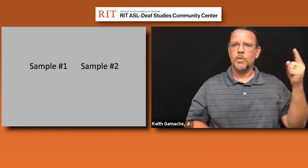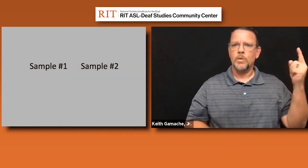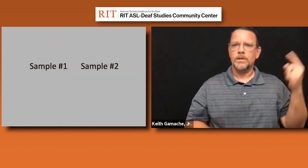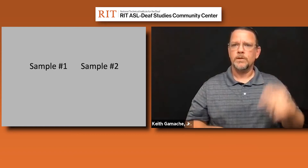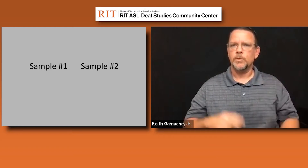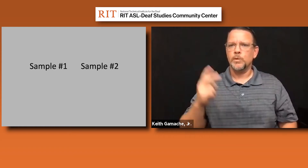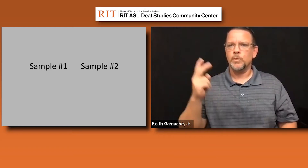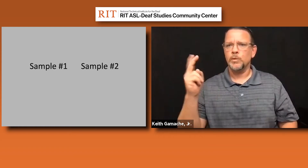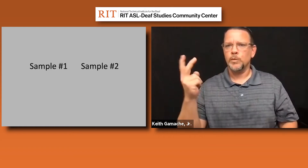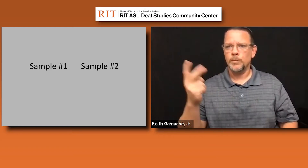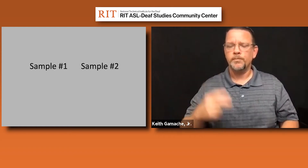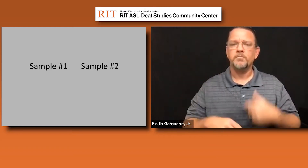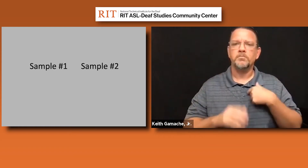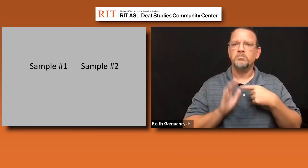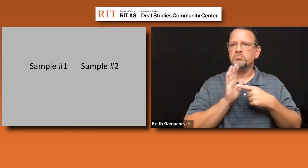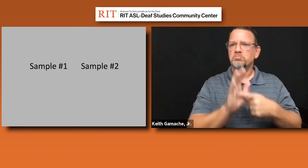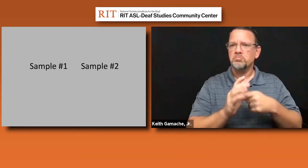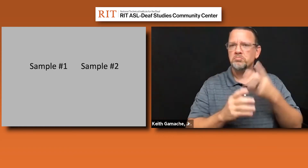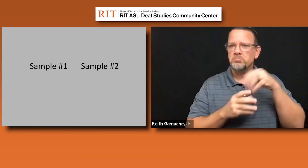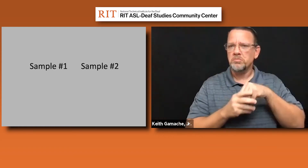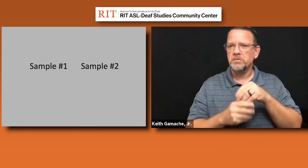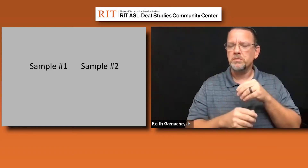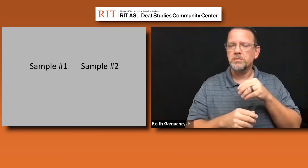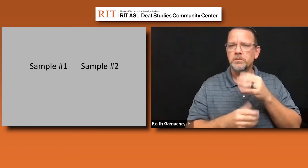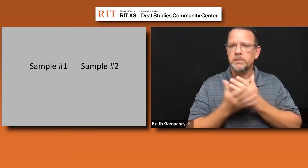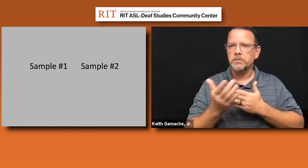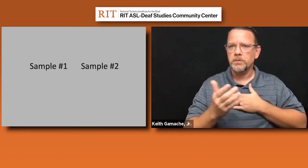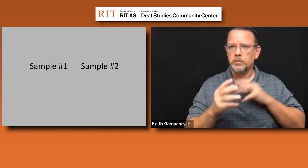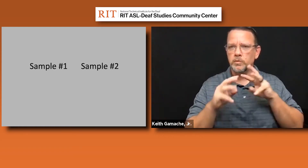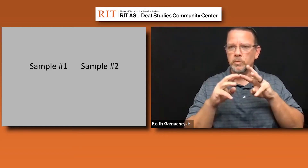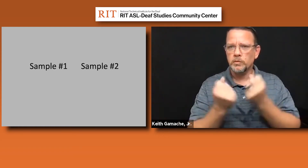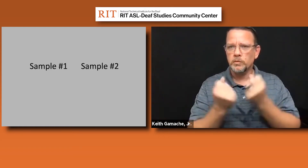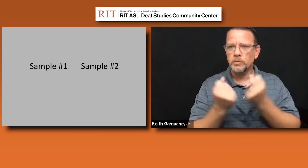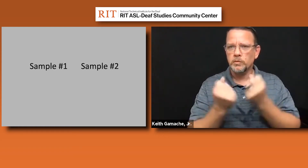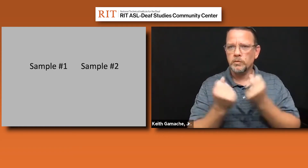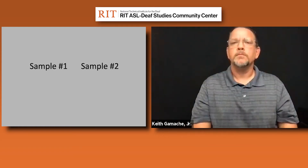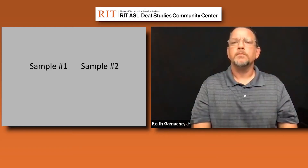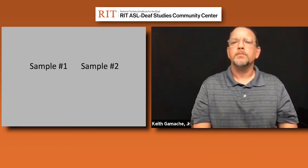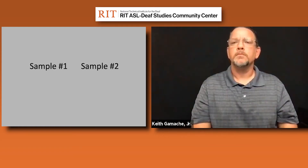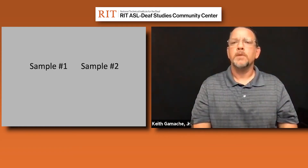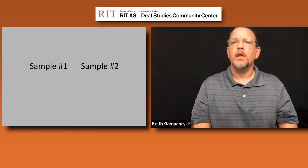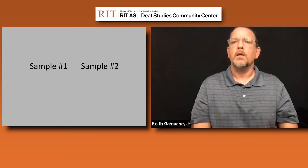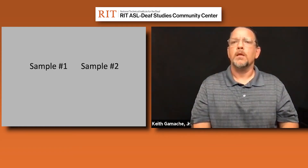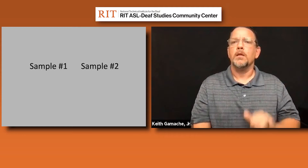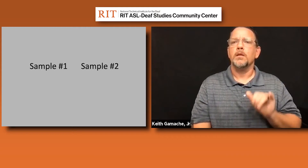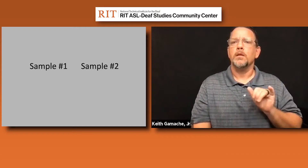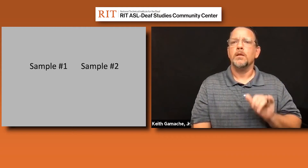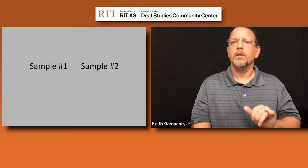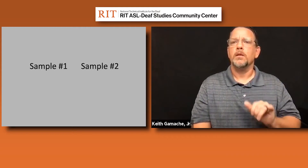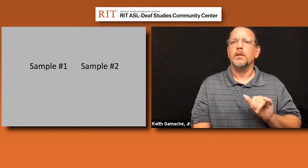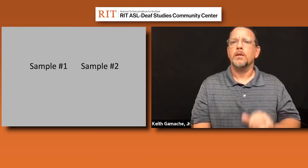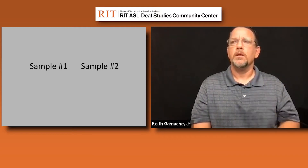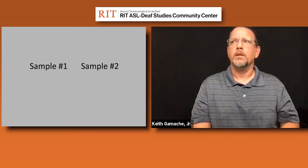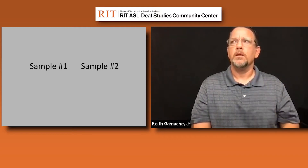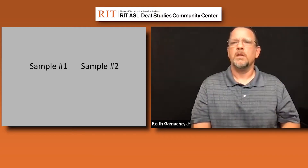the first sample or the second? I tend to do this, ask this in some of my workshops, and I get some interesting answers.